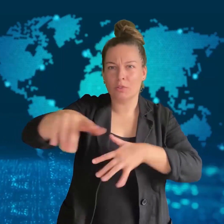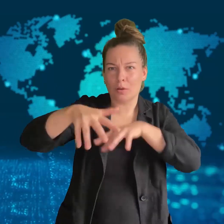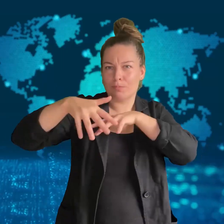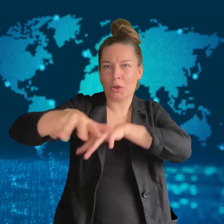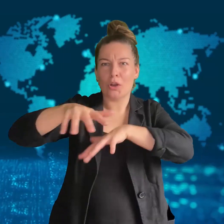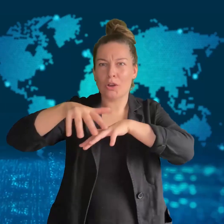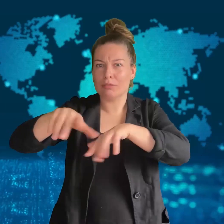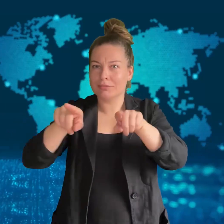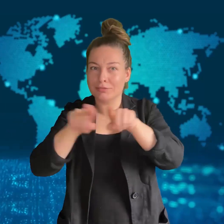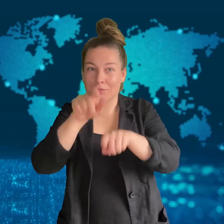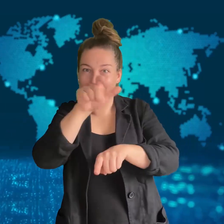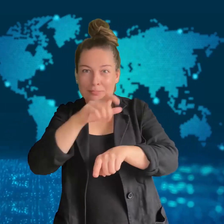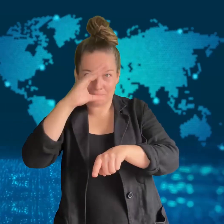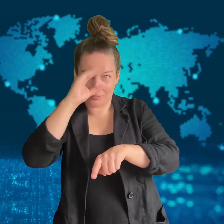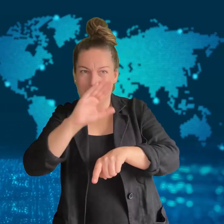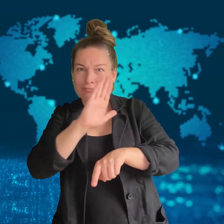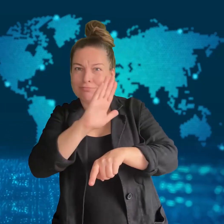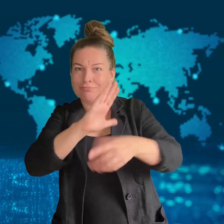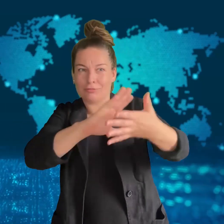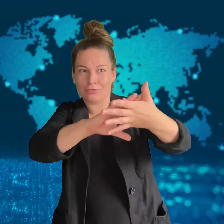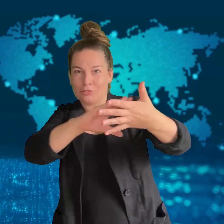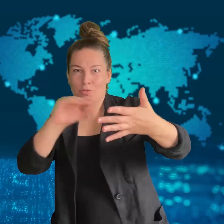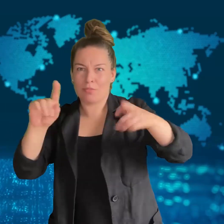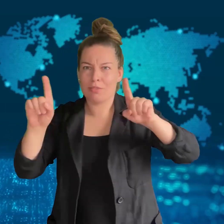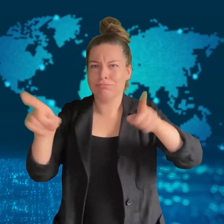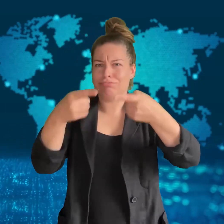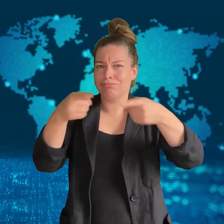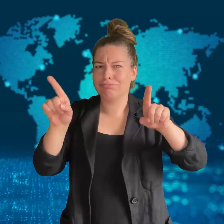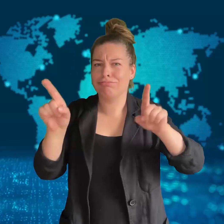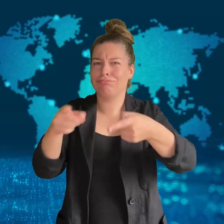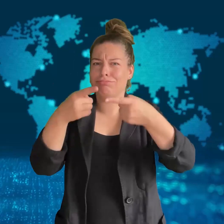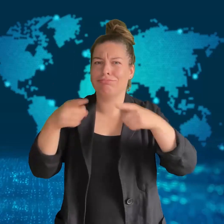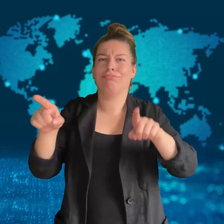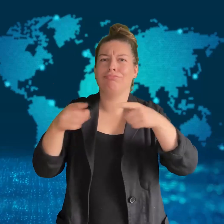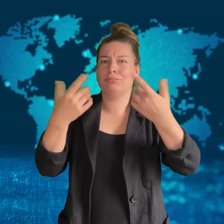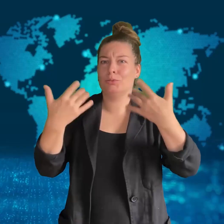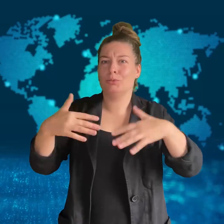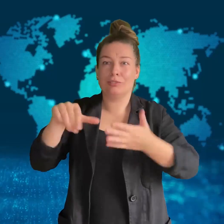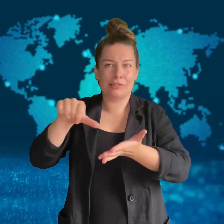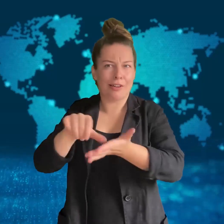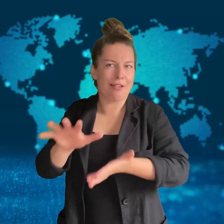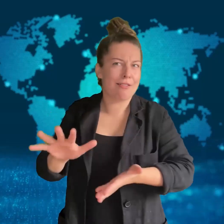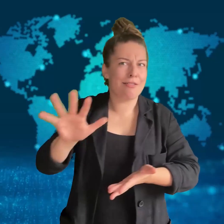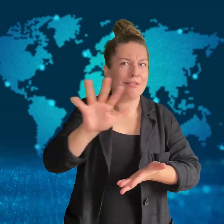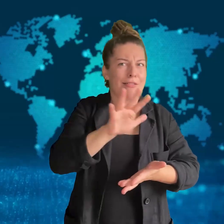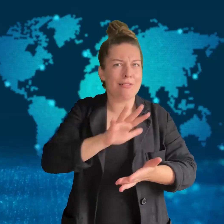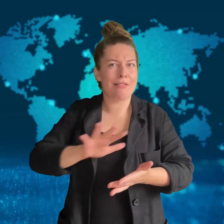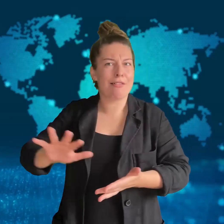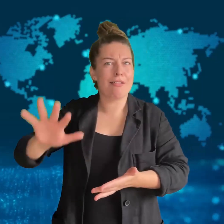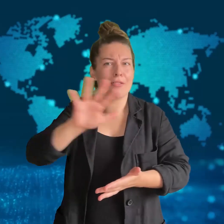the 2022 protests that consumed Iran.